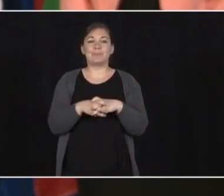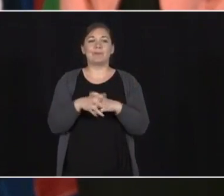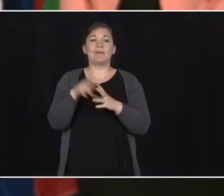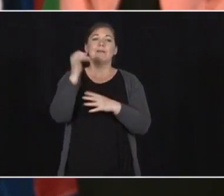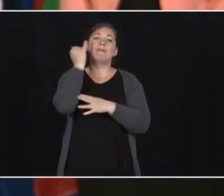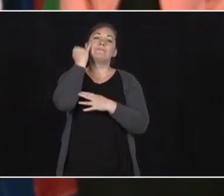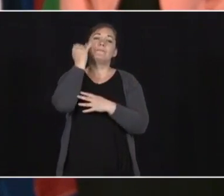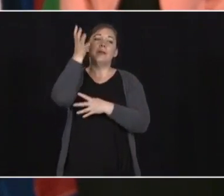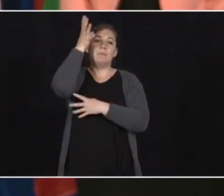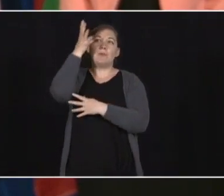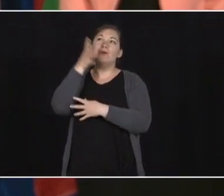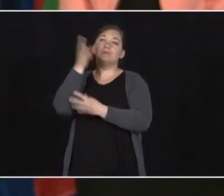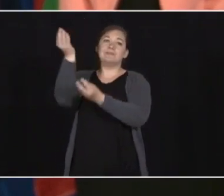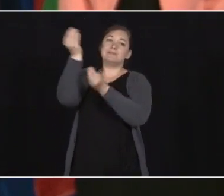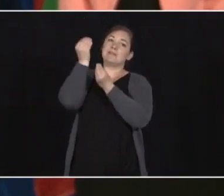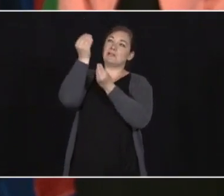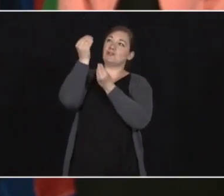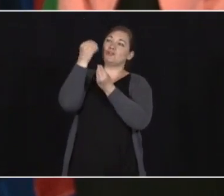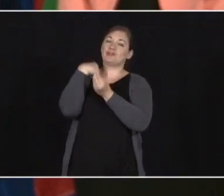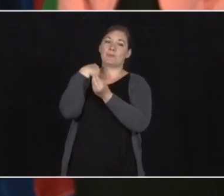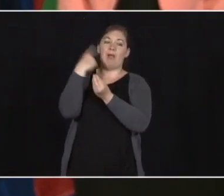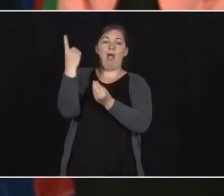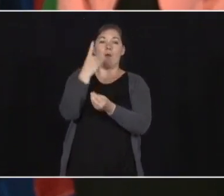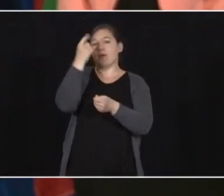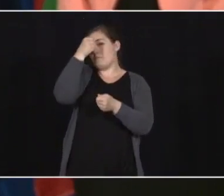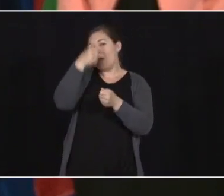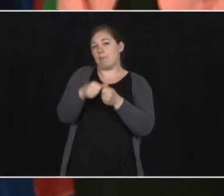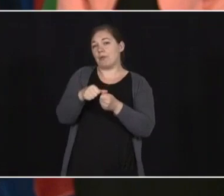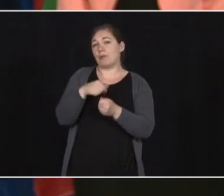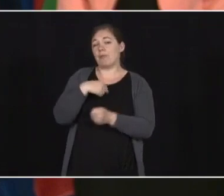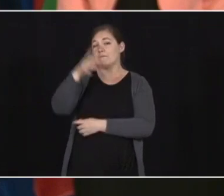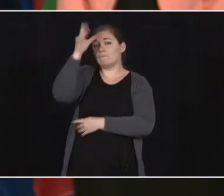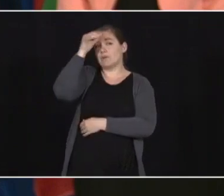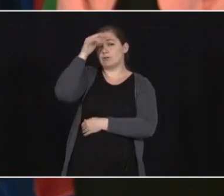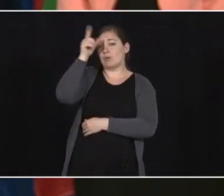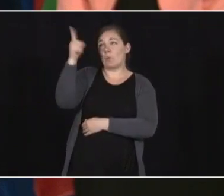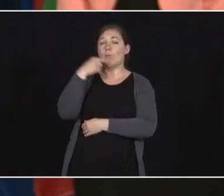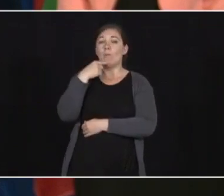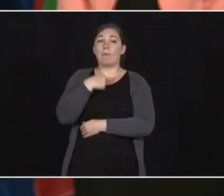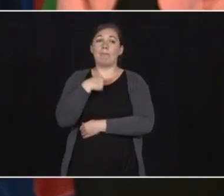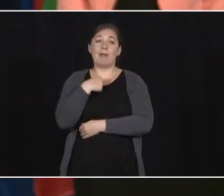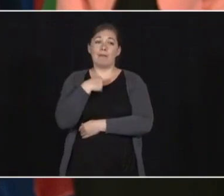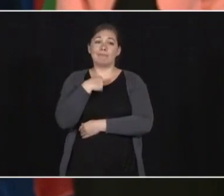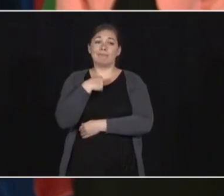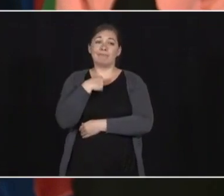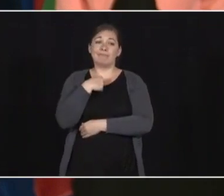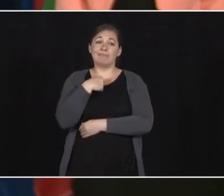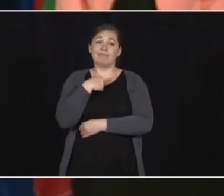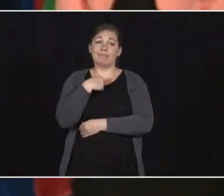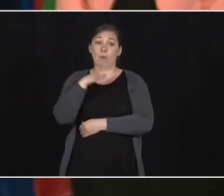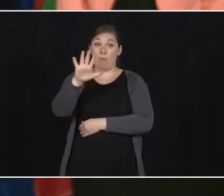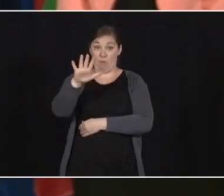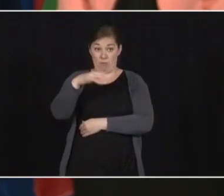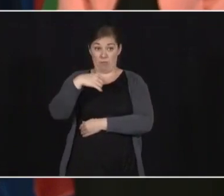As our parents teach us a lot of things, I will never forget what my dad told me and he said, had nine brothers and sisters.